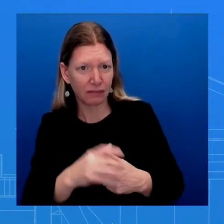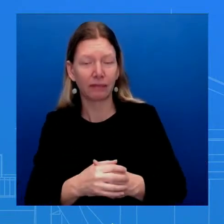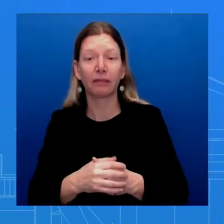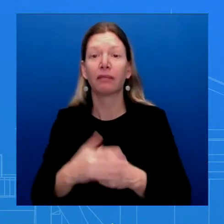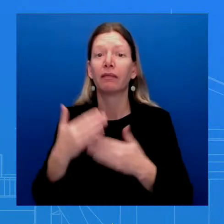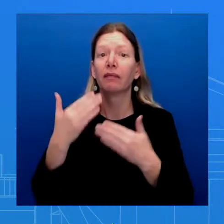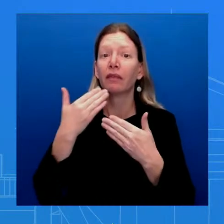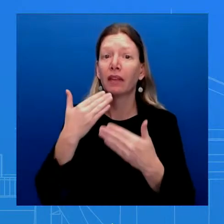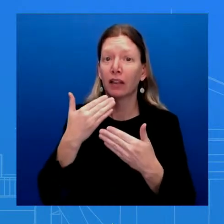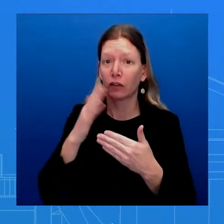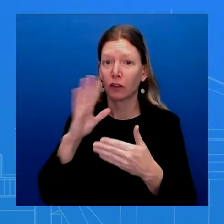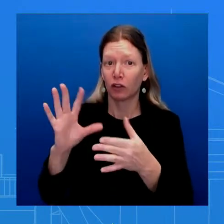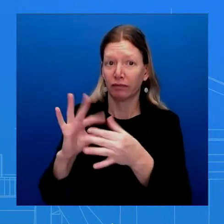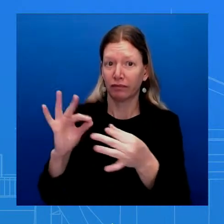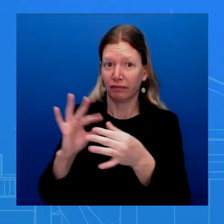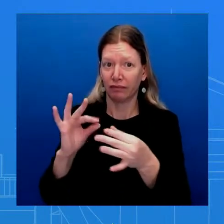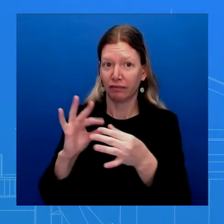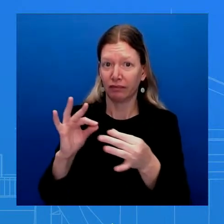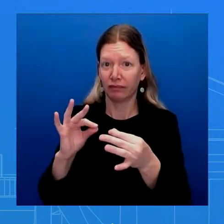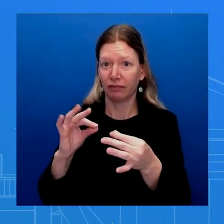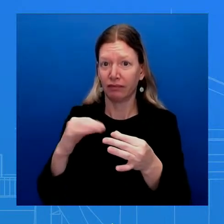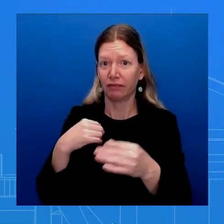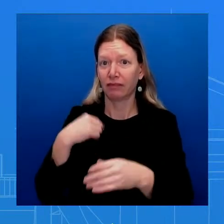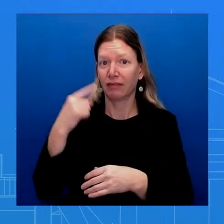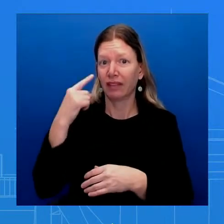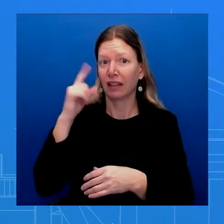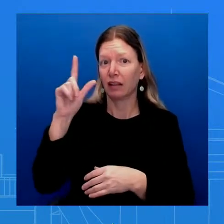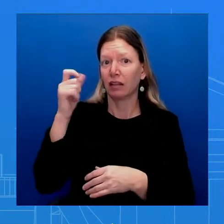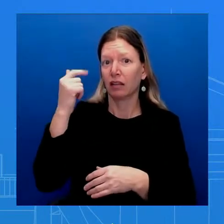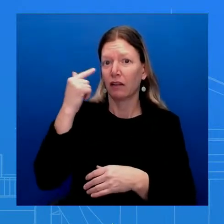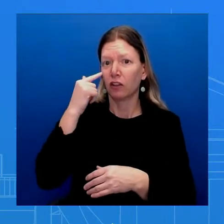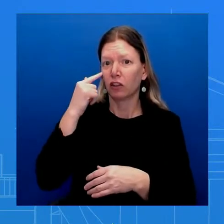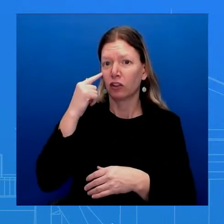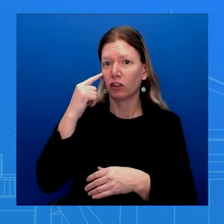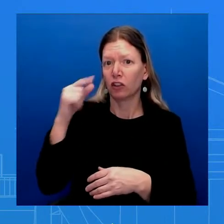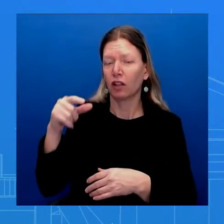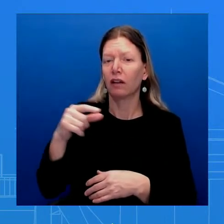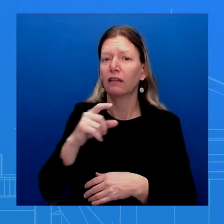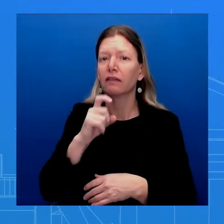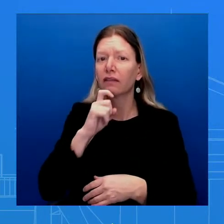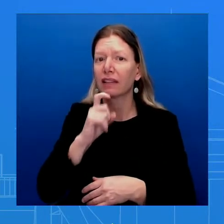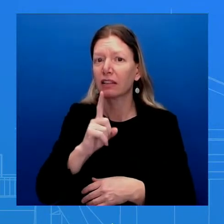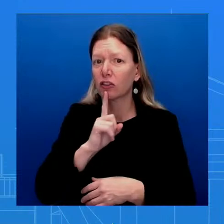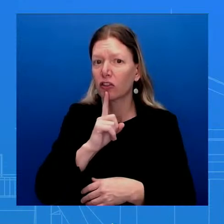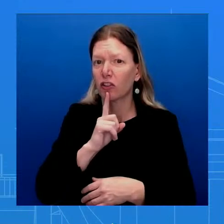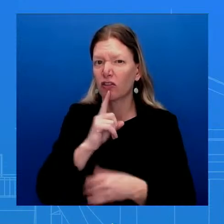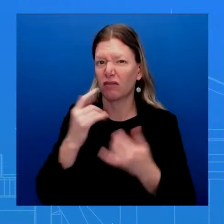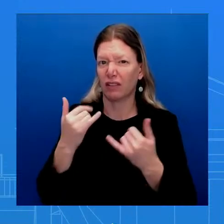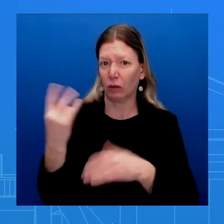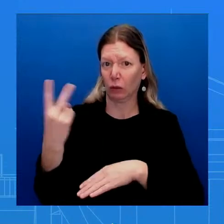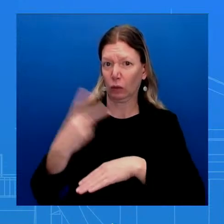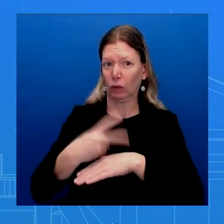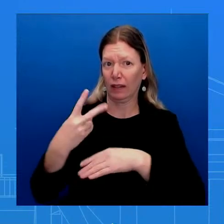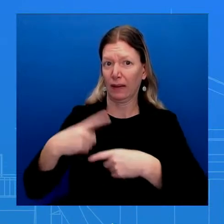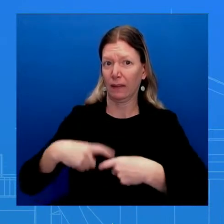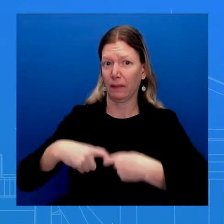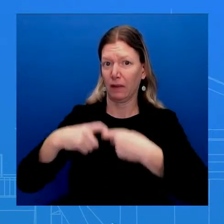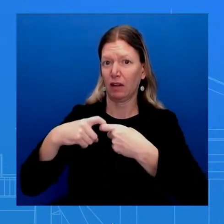for this two-day pause that has been reached. What level of involvement was the U.S. government in securing this agreement?